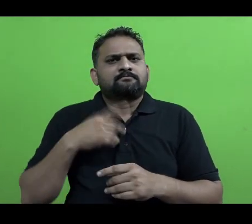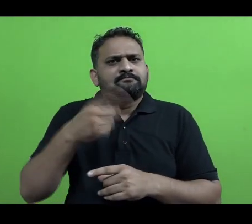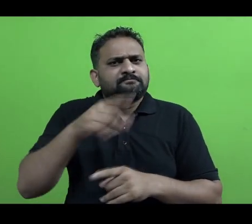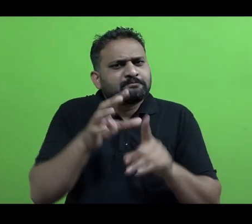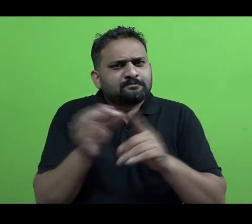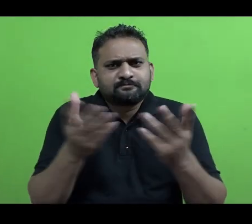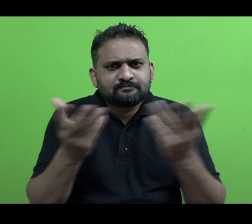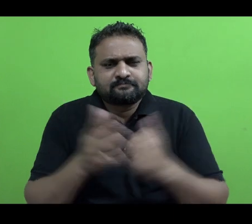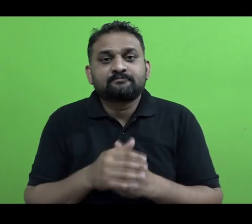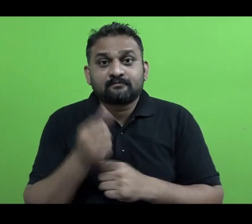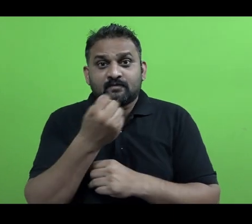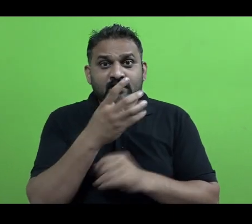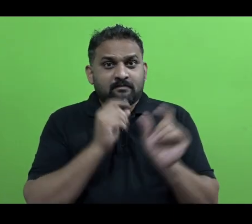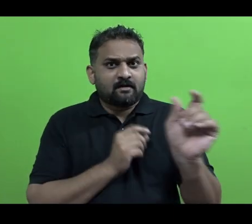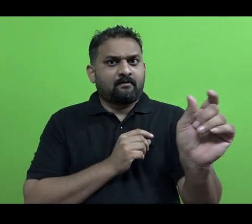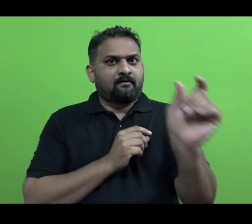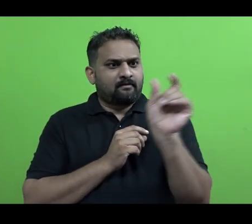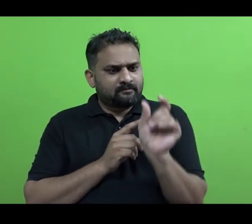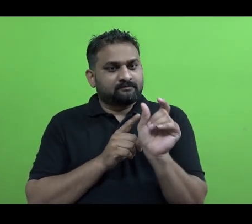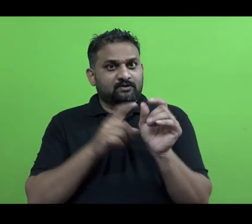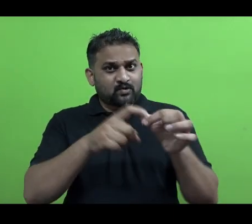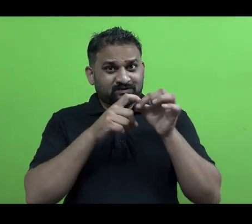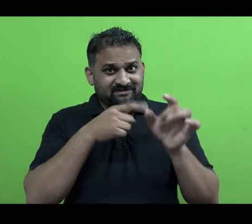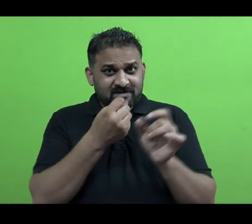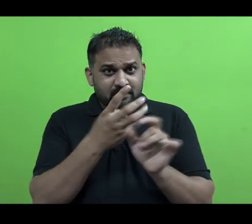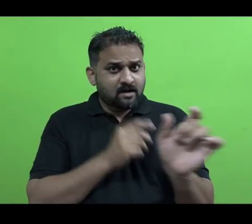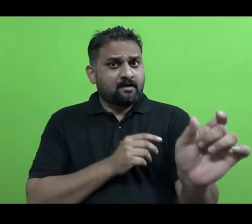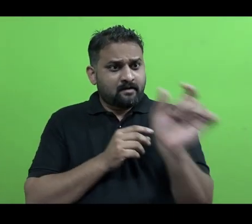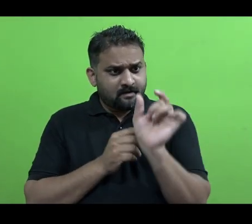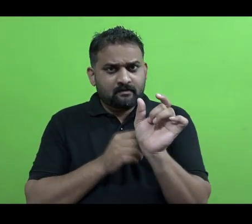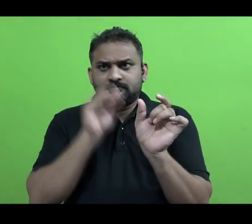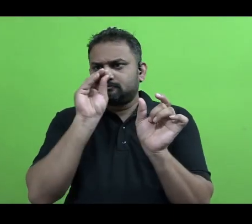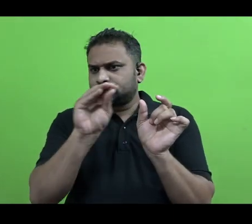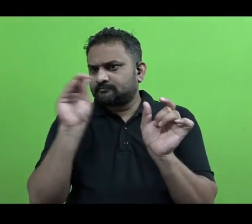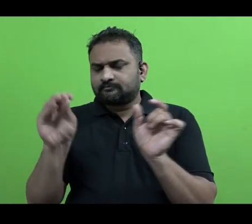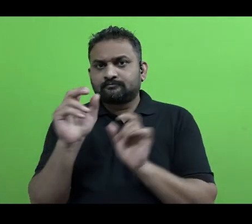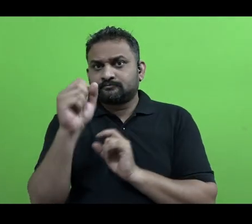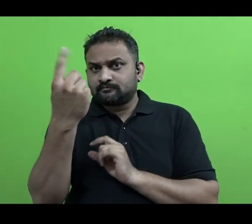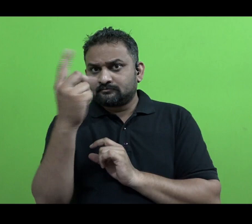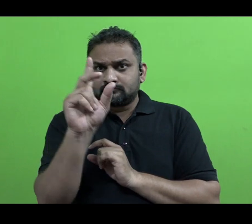What we need to do is take the numbers from the problem sum and arrange it in the grid.